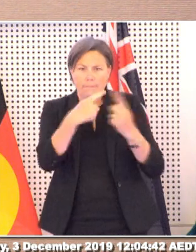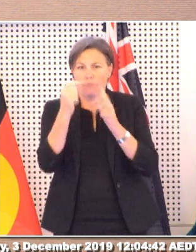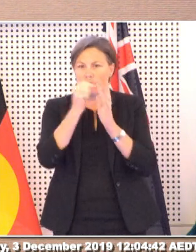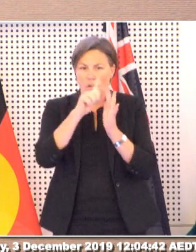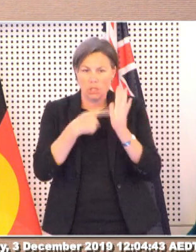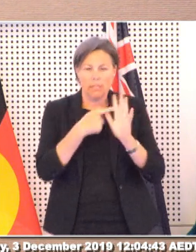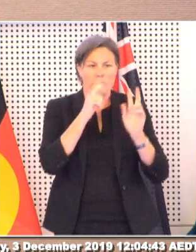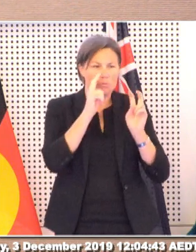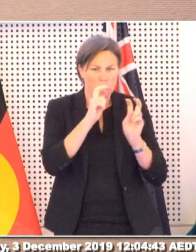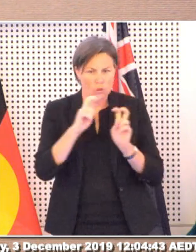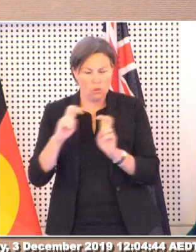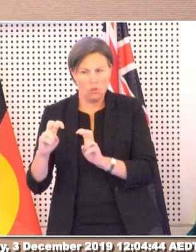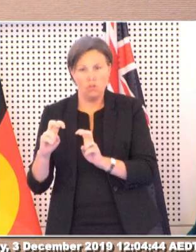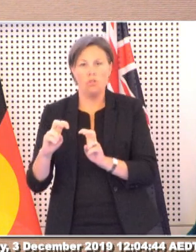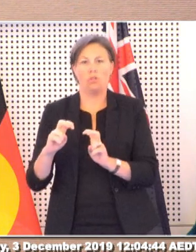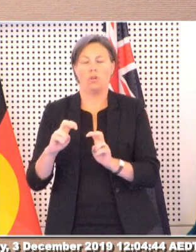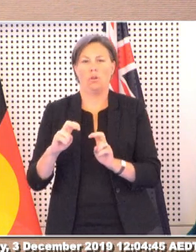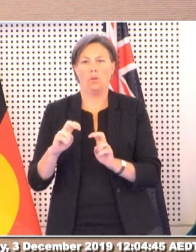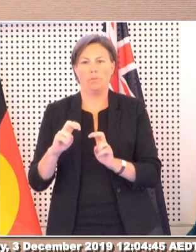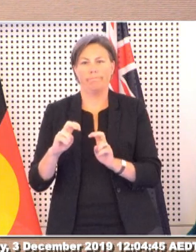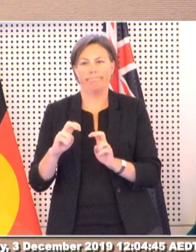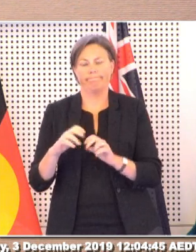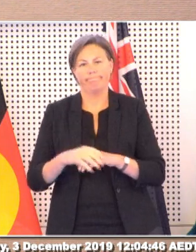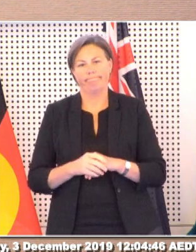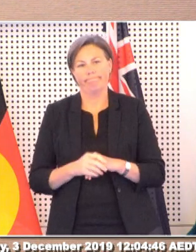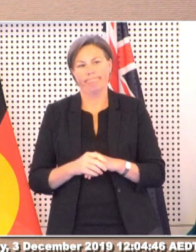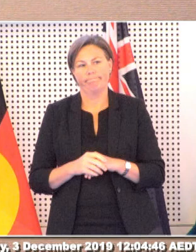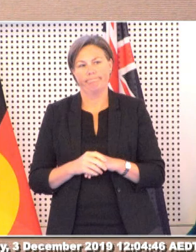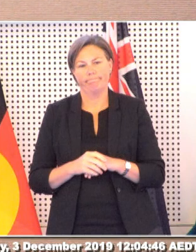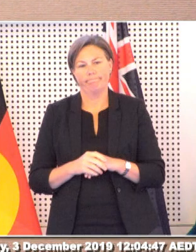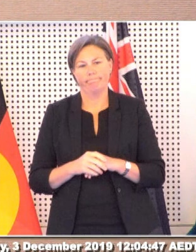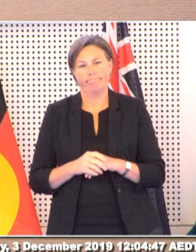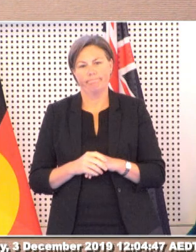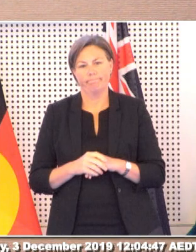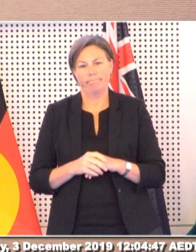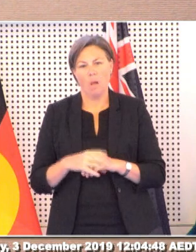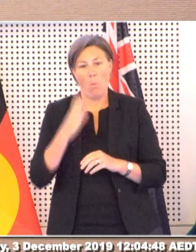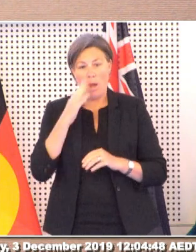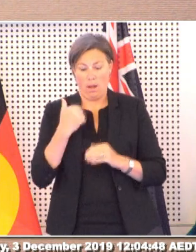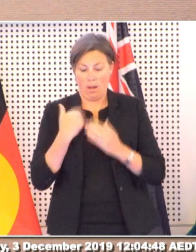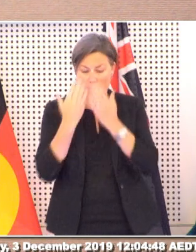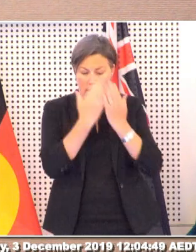It first of all came up very strongly in my PhD work which was about emotional and